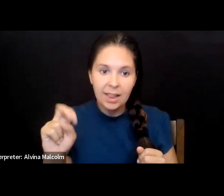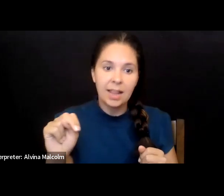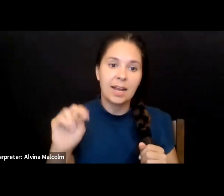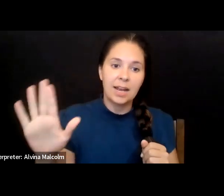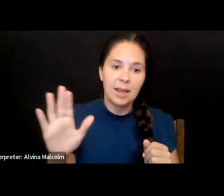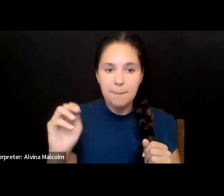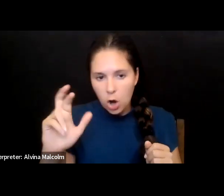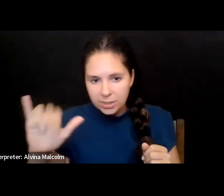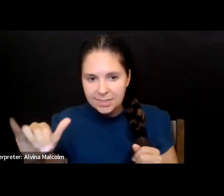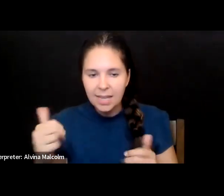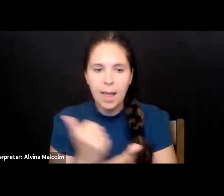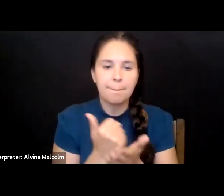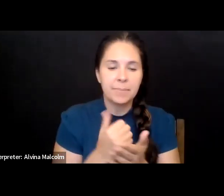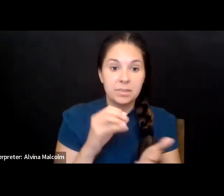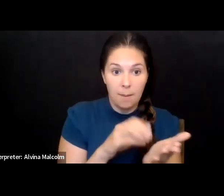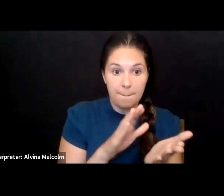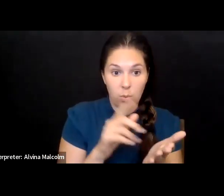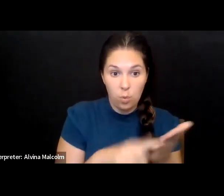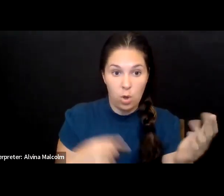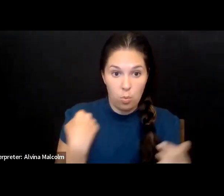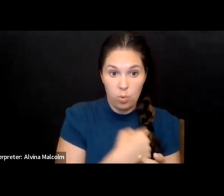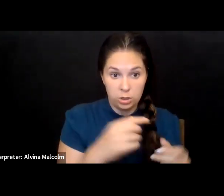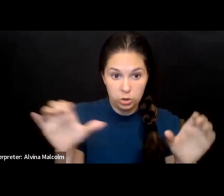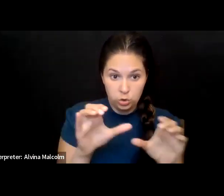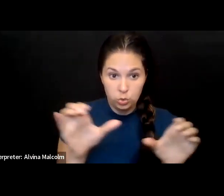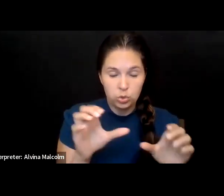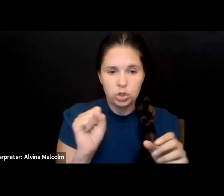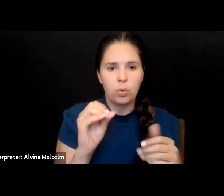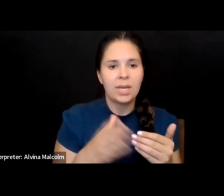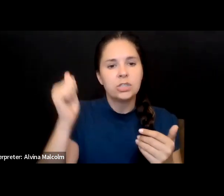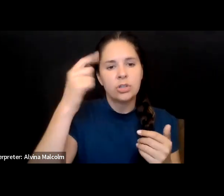is you're going to benefit -- and I'm trying to document with Germán and